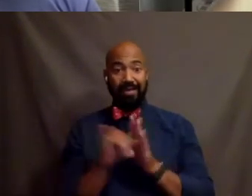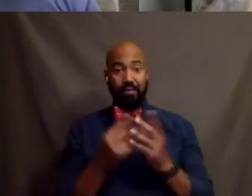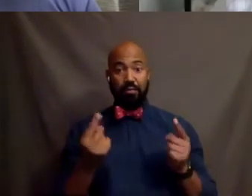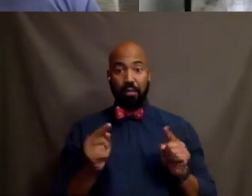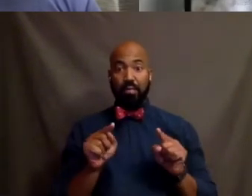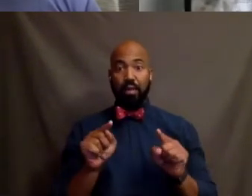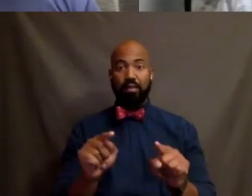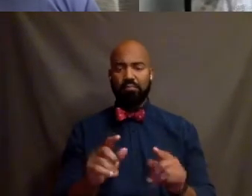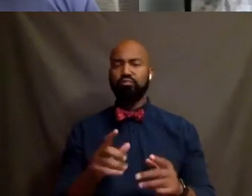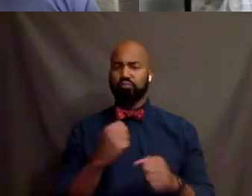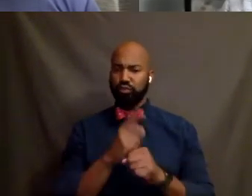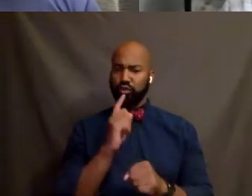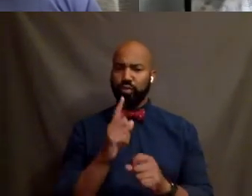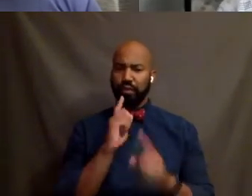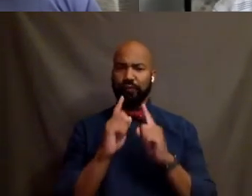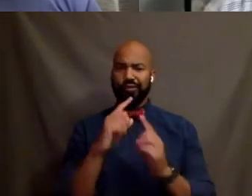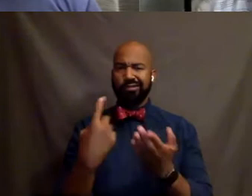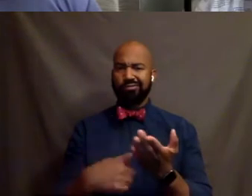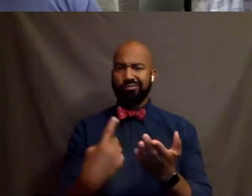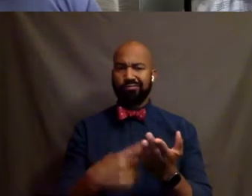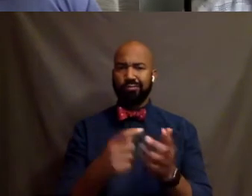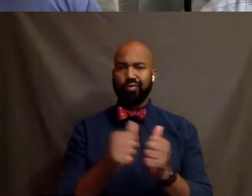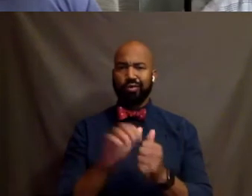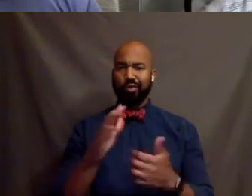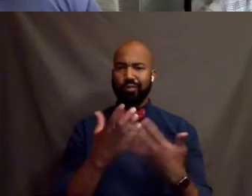Definitely. So next question is about baldness